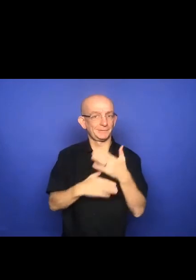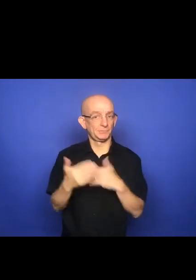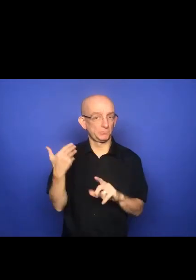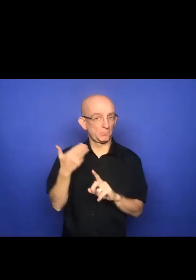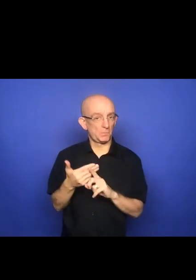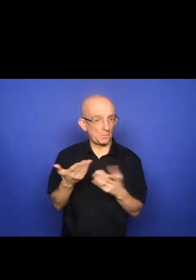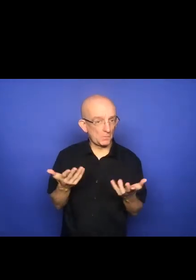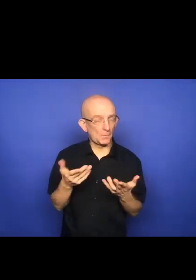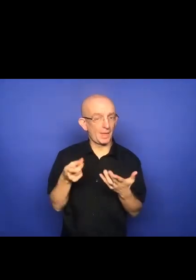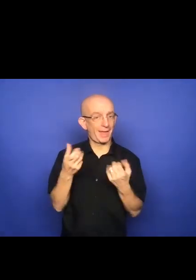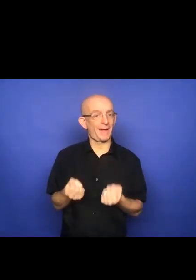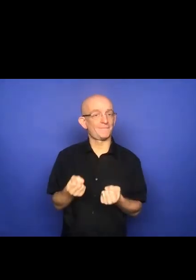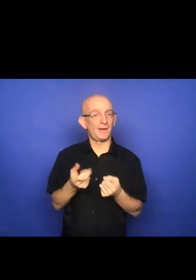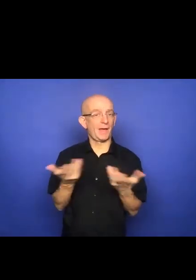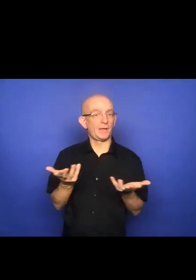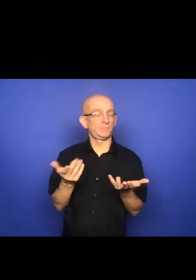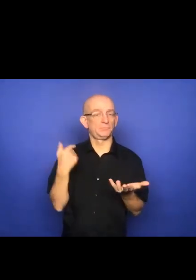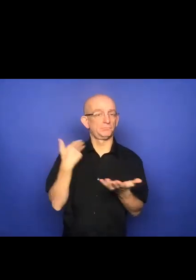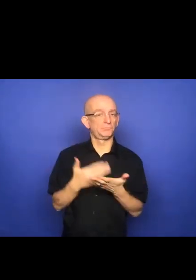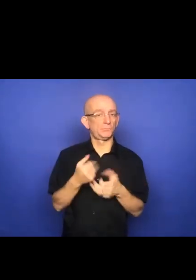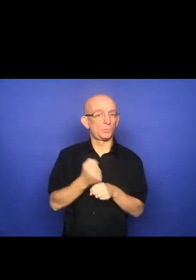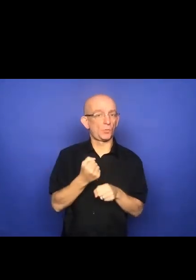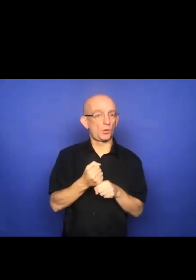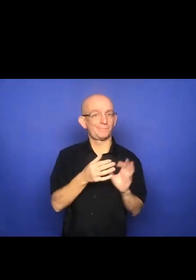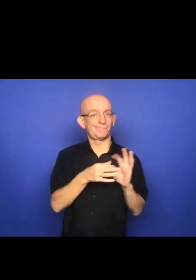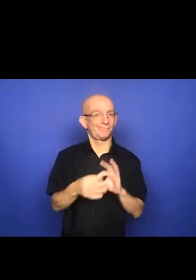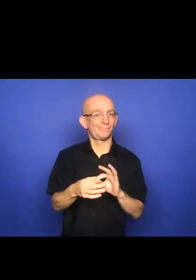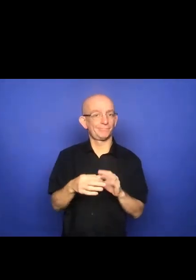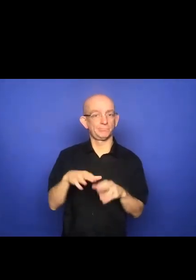particular work that was done in relation to COVID-19 in the